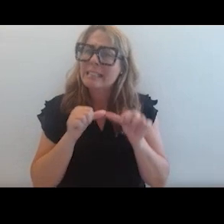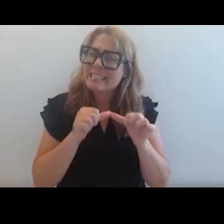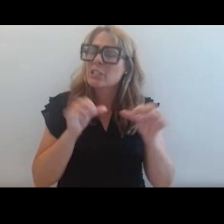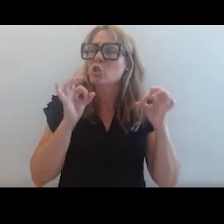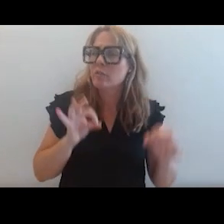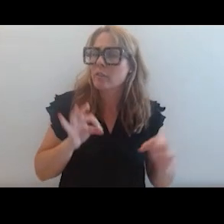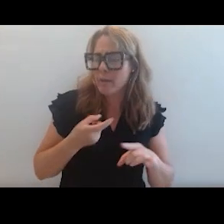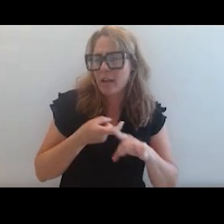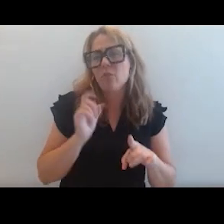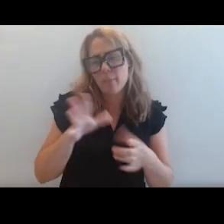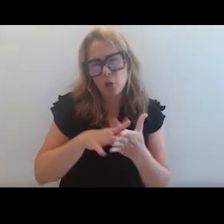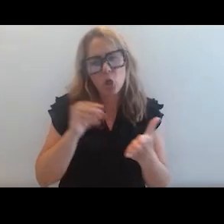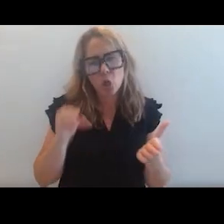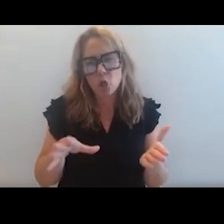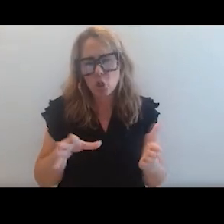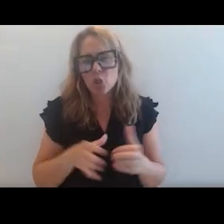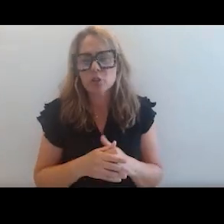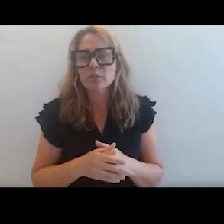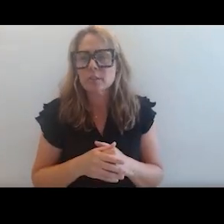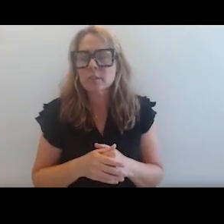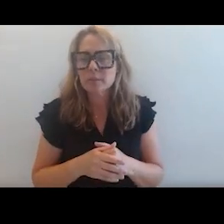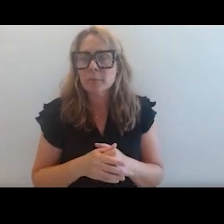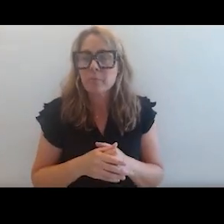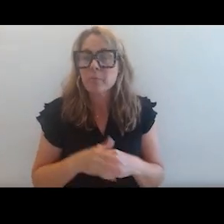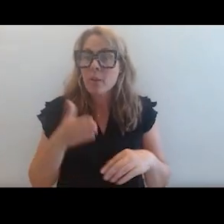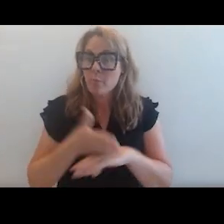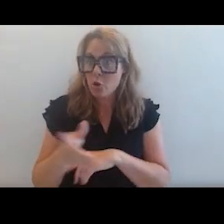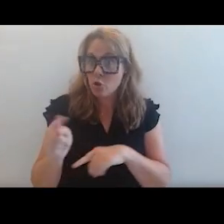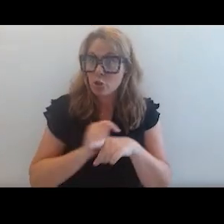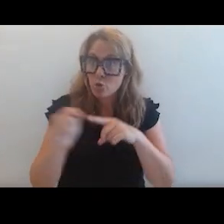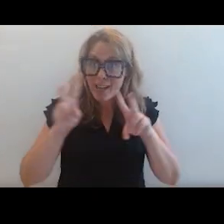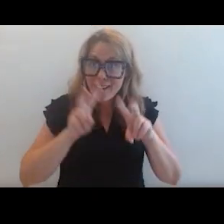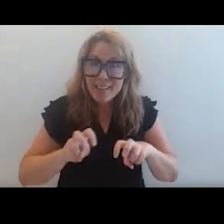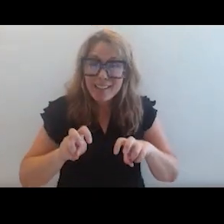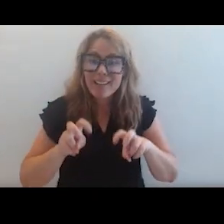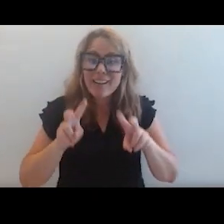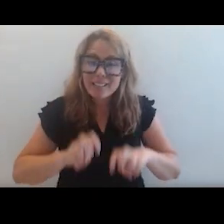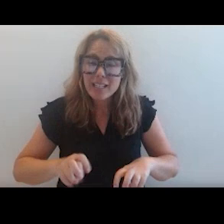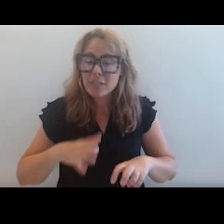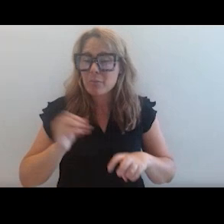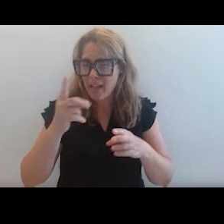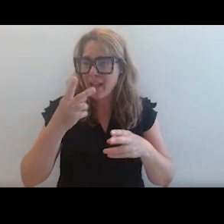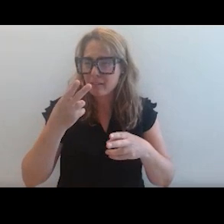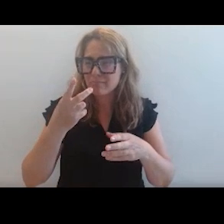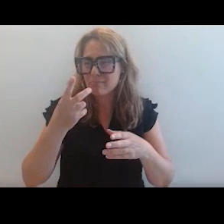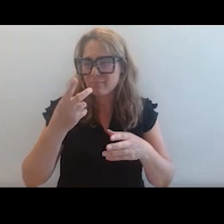from your learners. Post-training assessments and quick check-ins with your learners are great ways